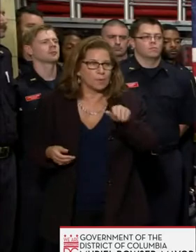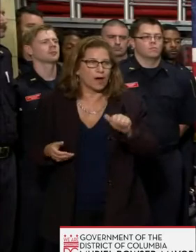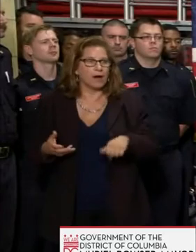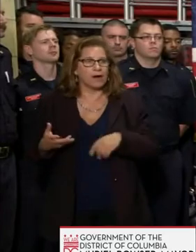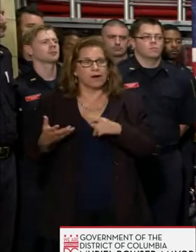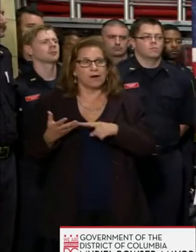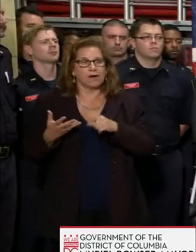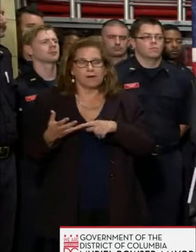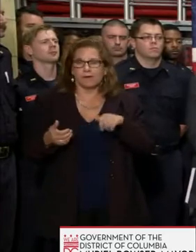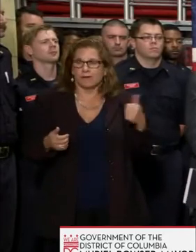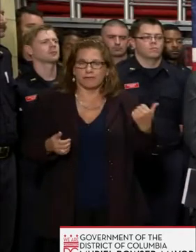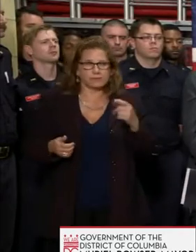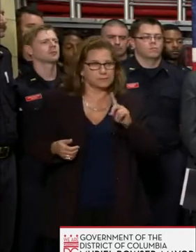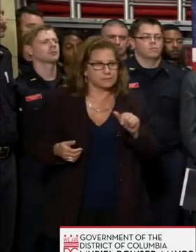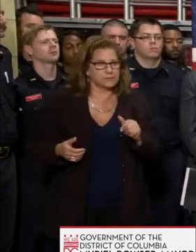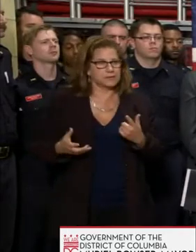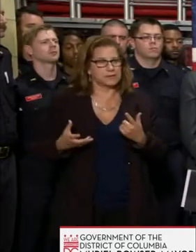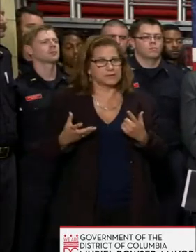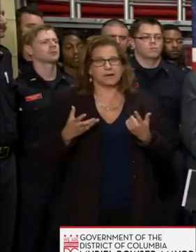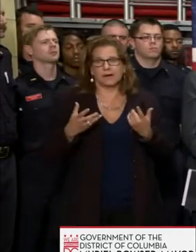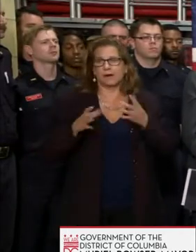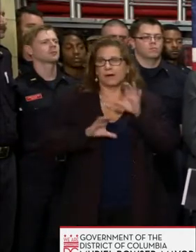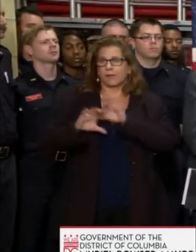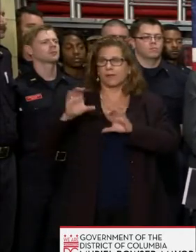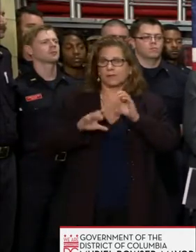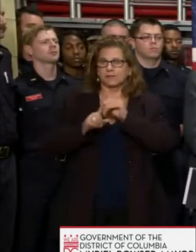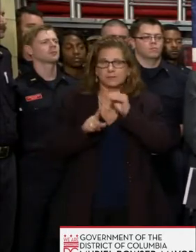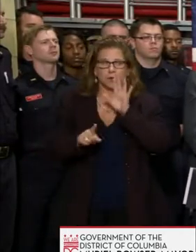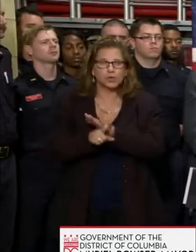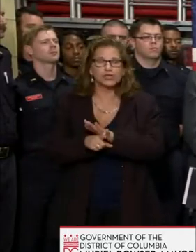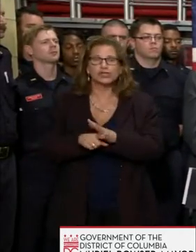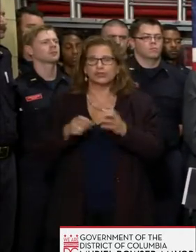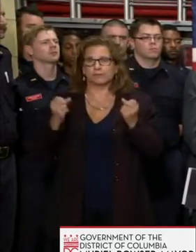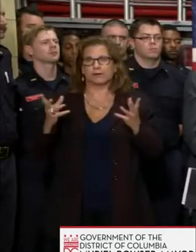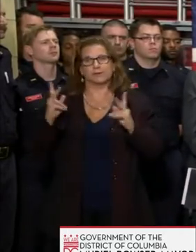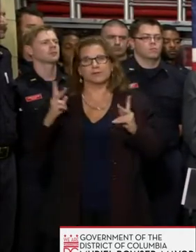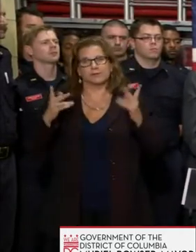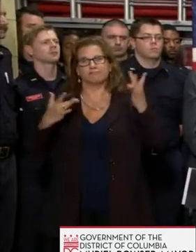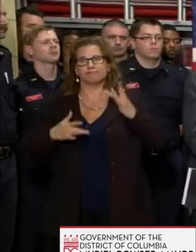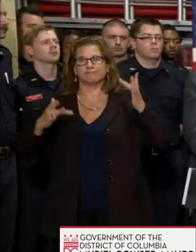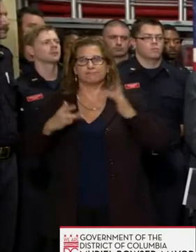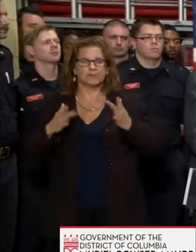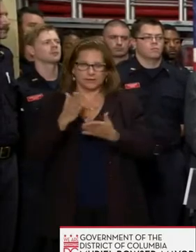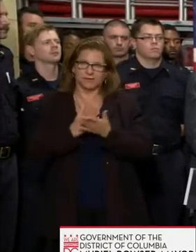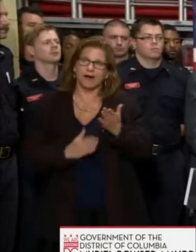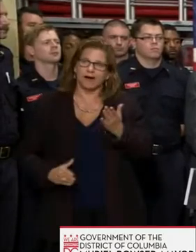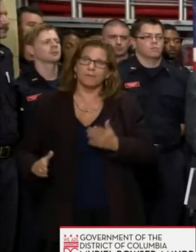CHEMICALS AND DEBRIS FROM THE ATTACKS.